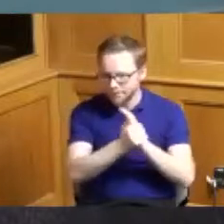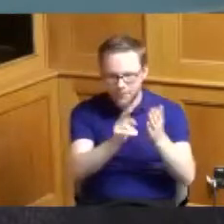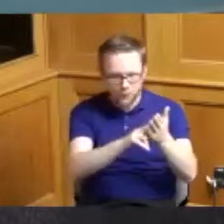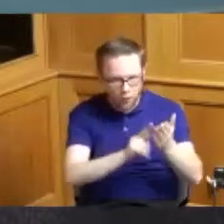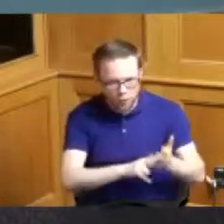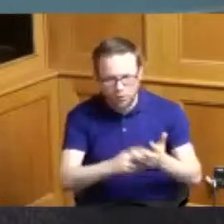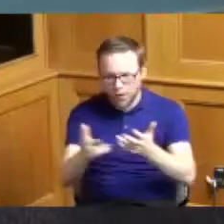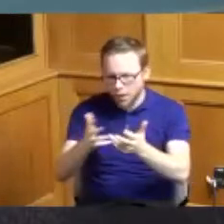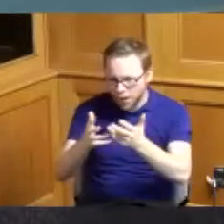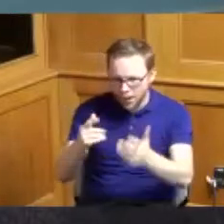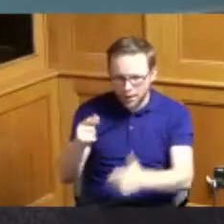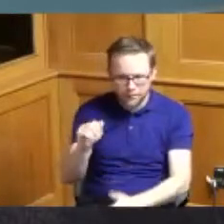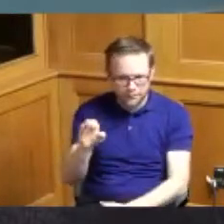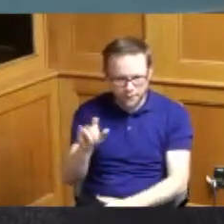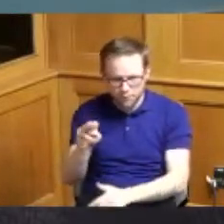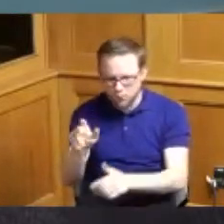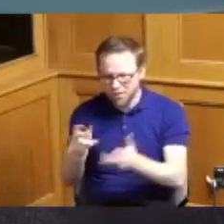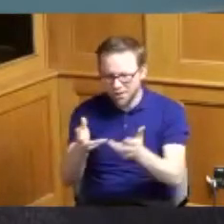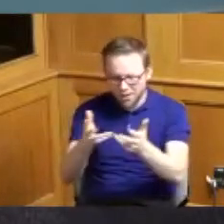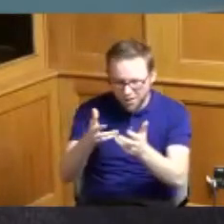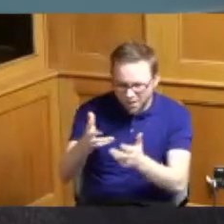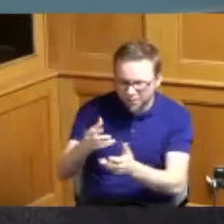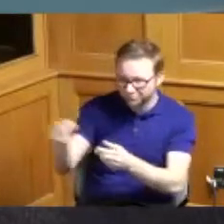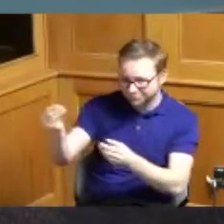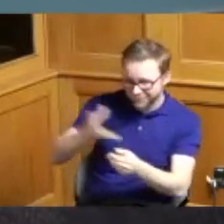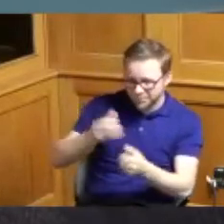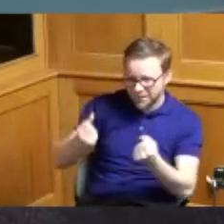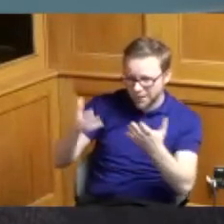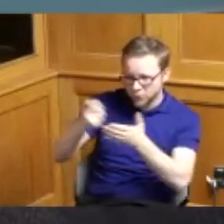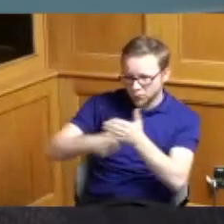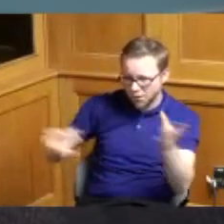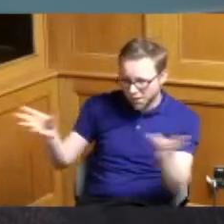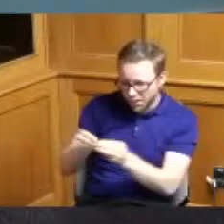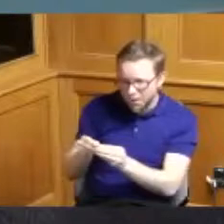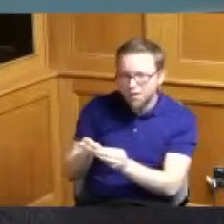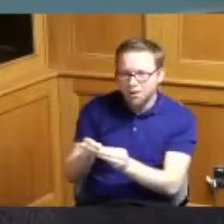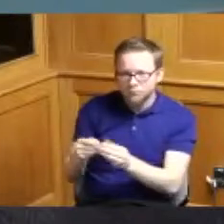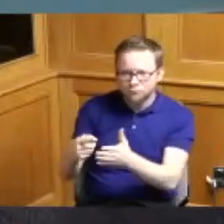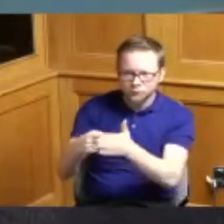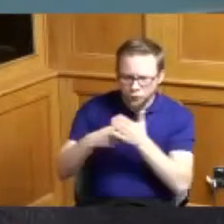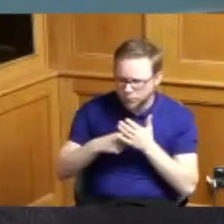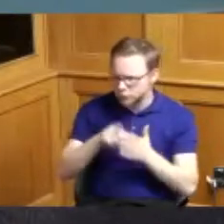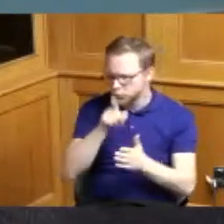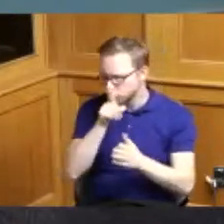tell me what it's going to cost get over here show me uh what's the real number show me a